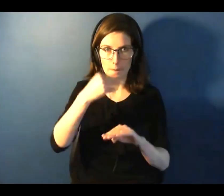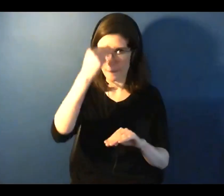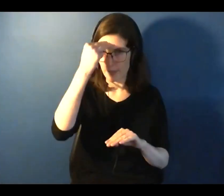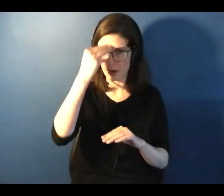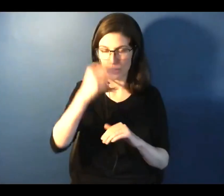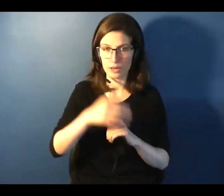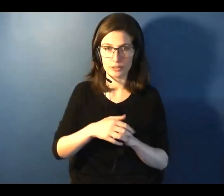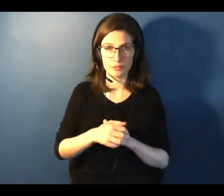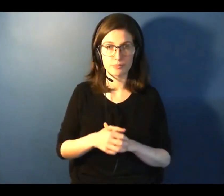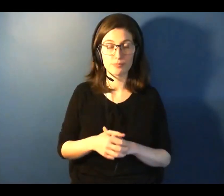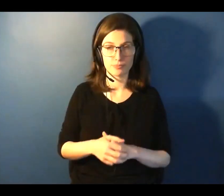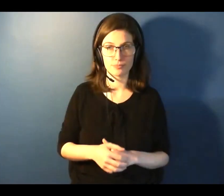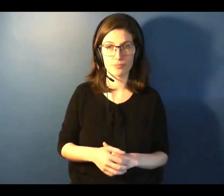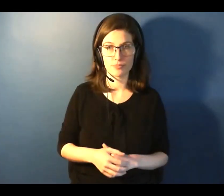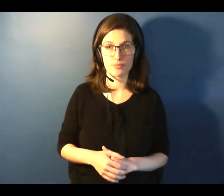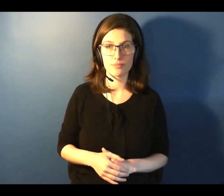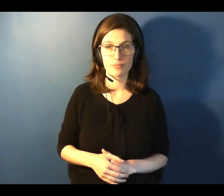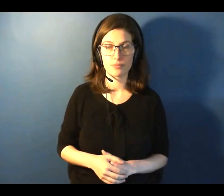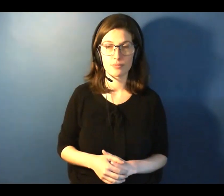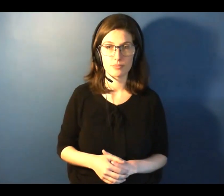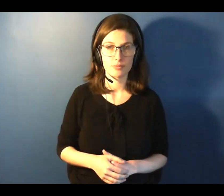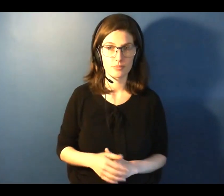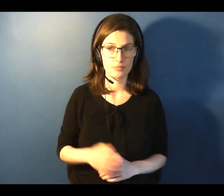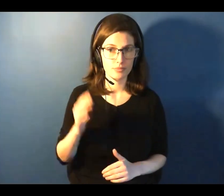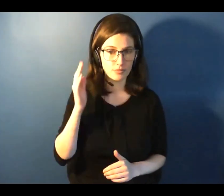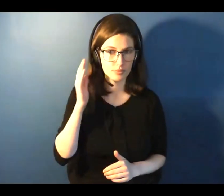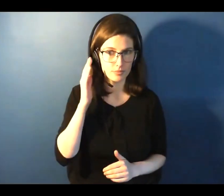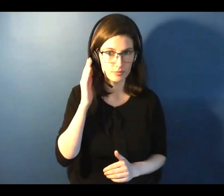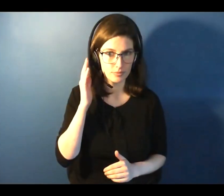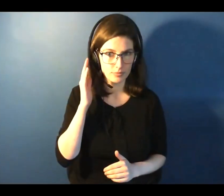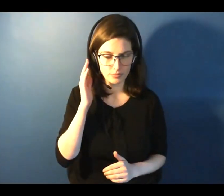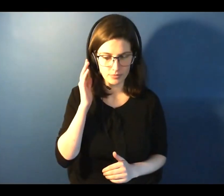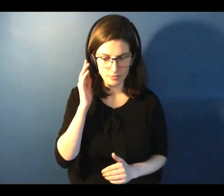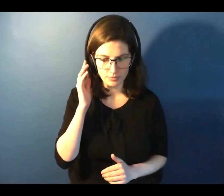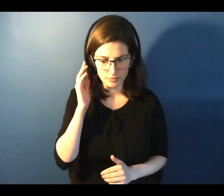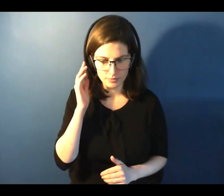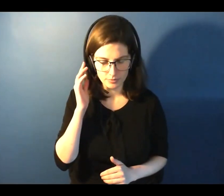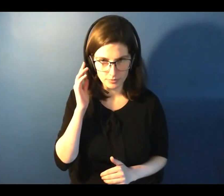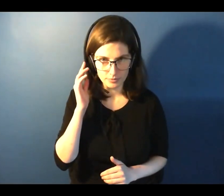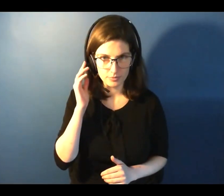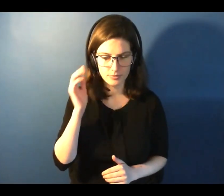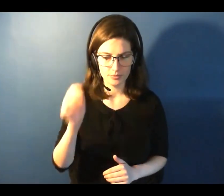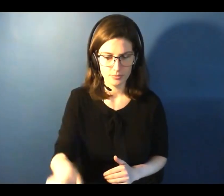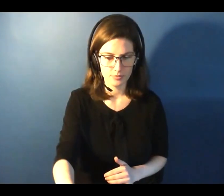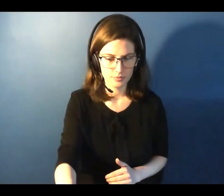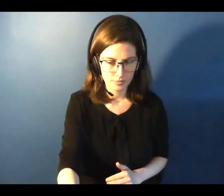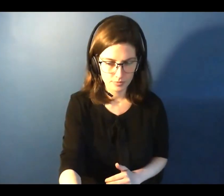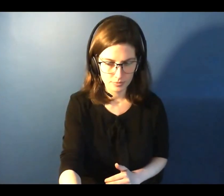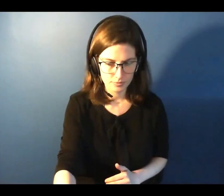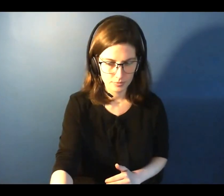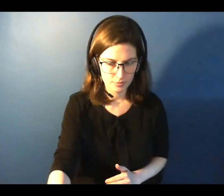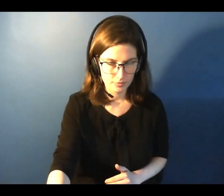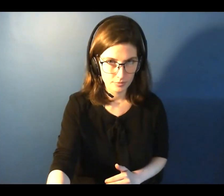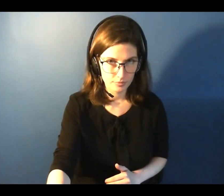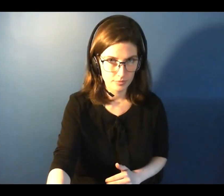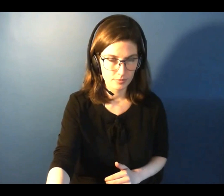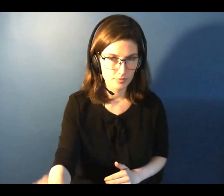Jonathan: Sure. For me, and I find the,